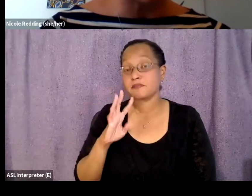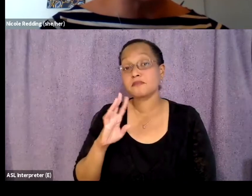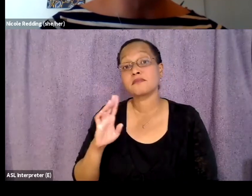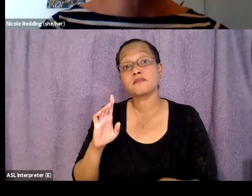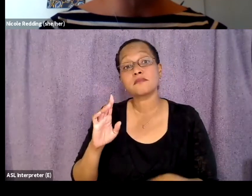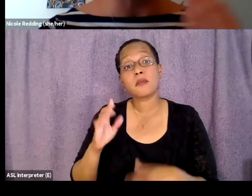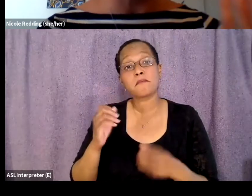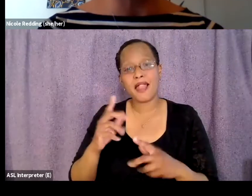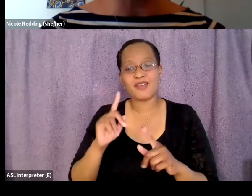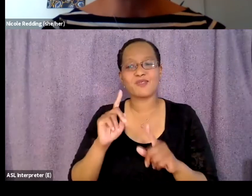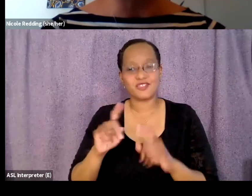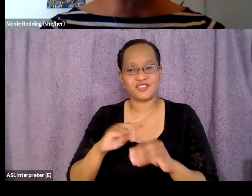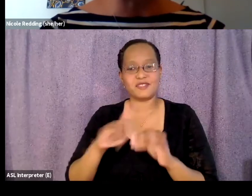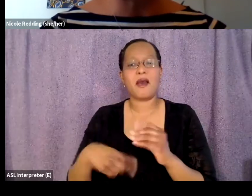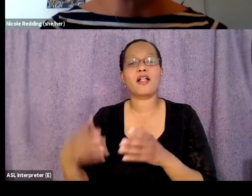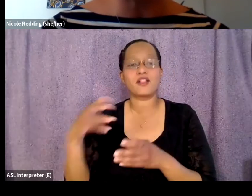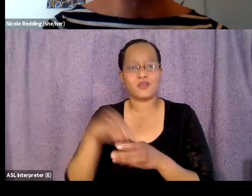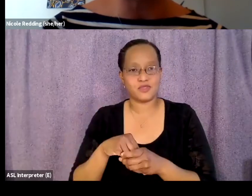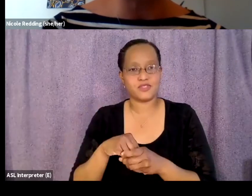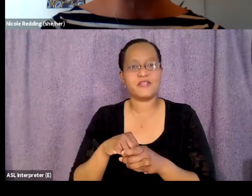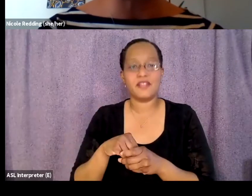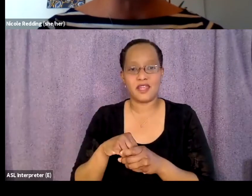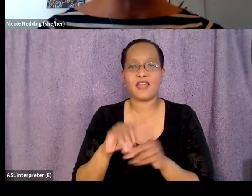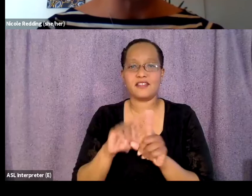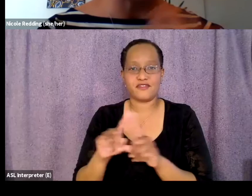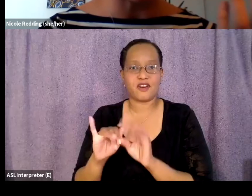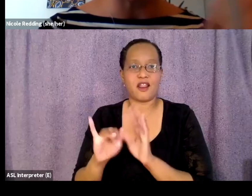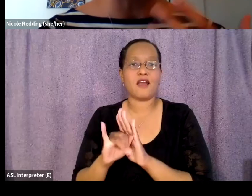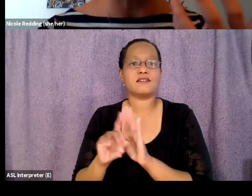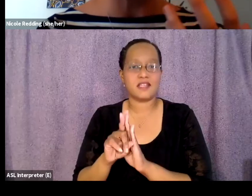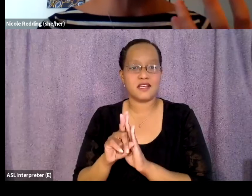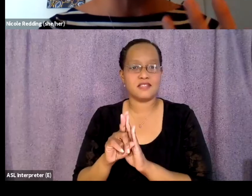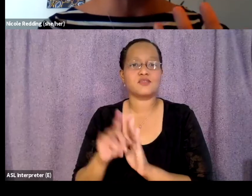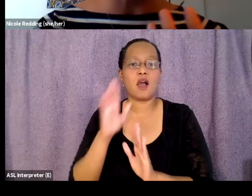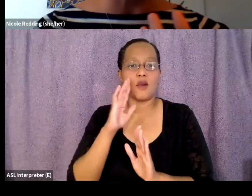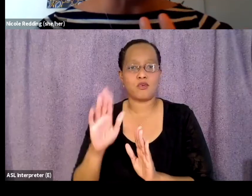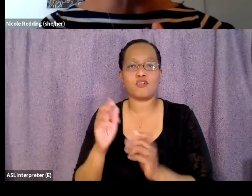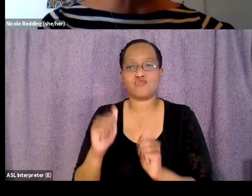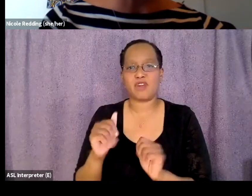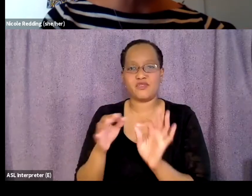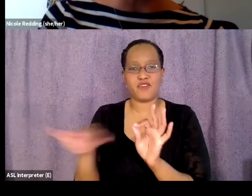of multiple intersectional identities and I'm going to try to phrase them into a question.